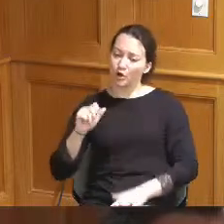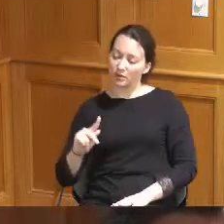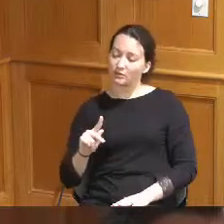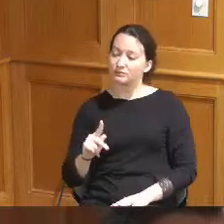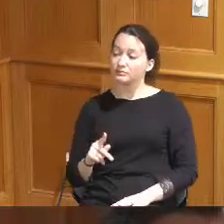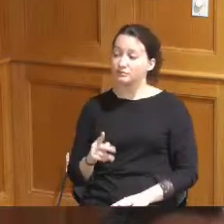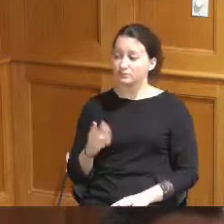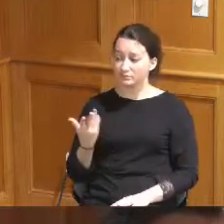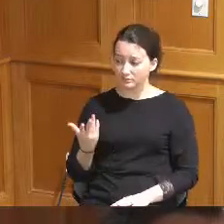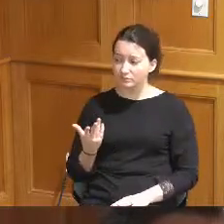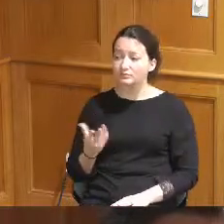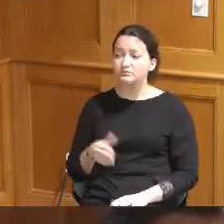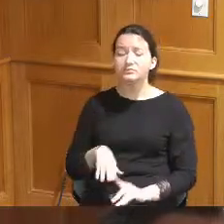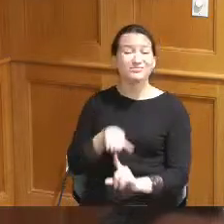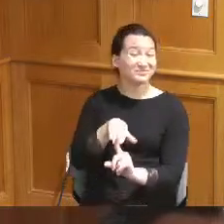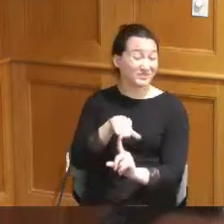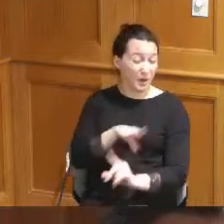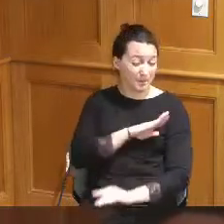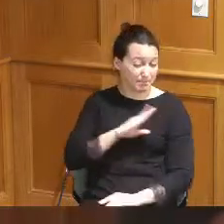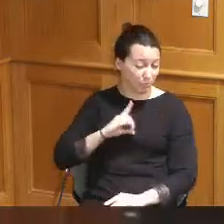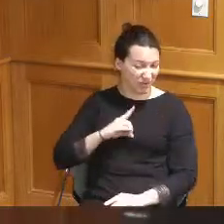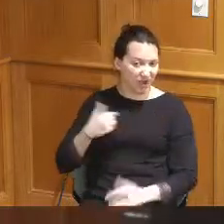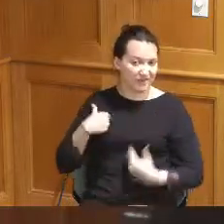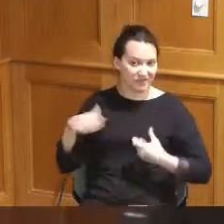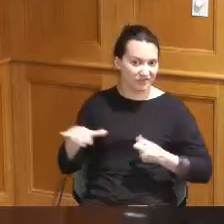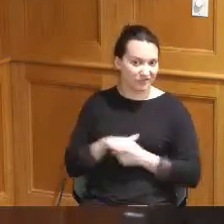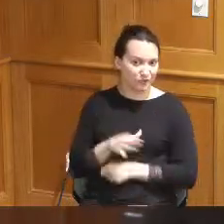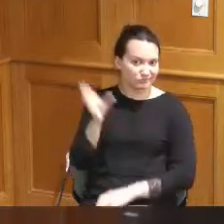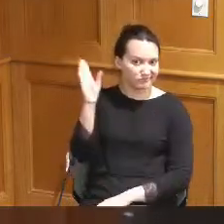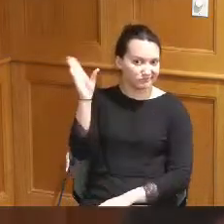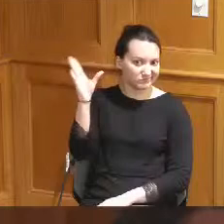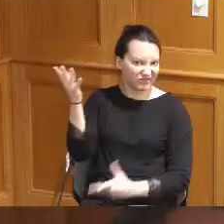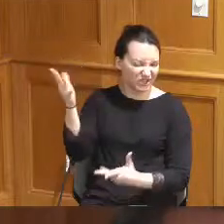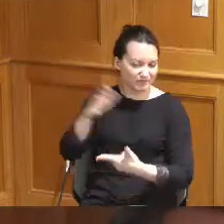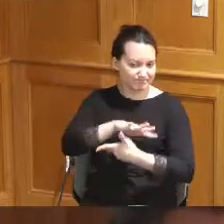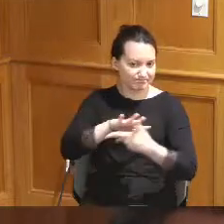just as a reminder the Board received a full staff meeting presentation on on these grants as well